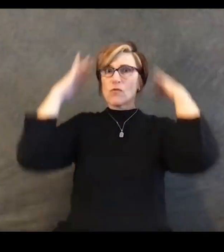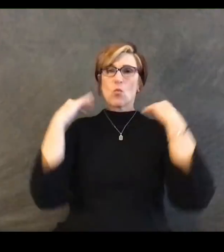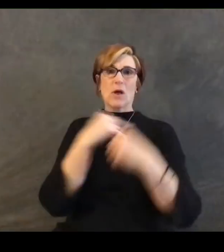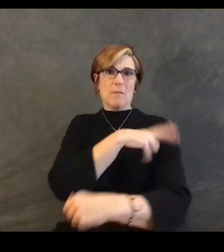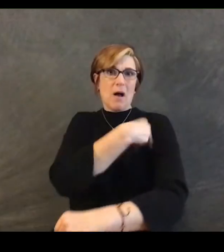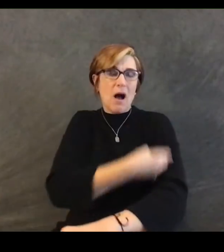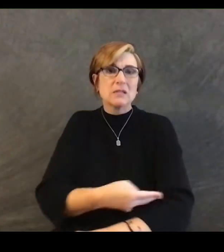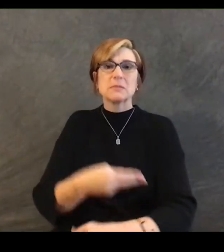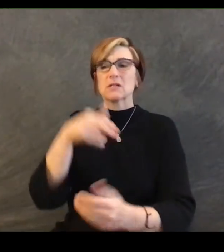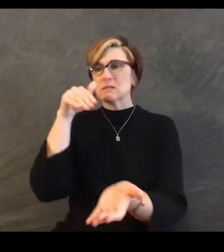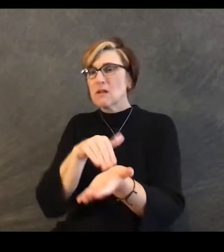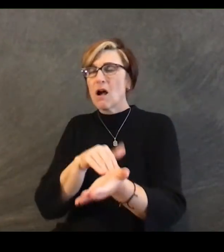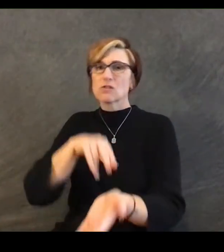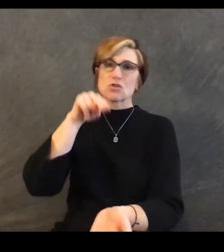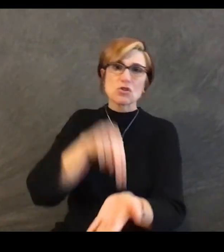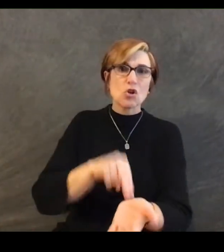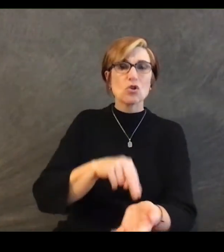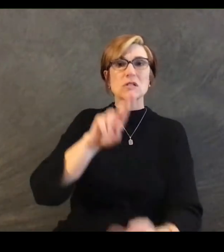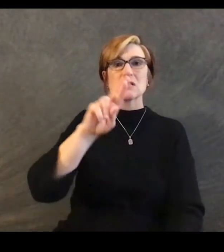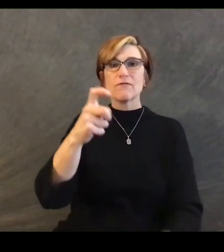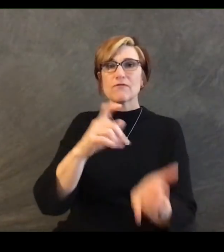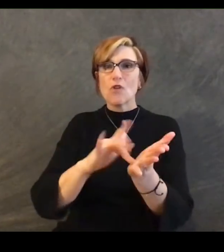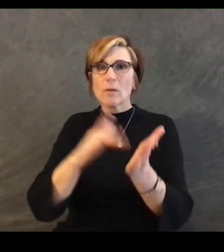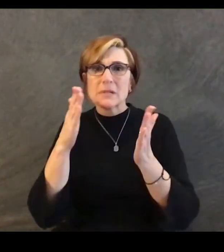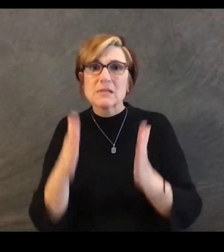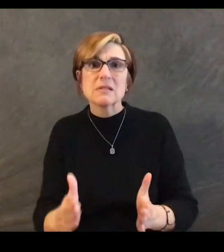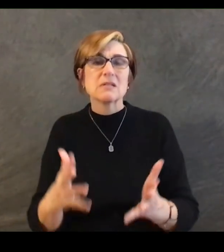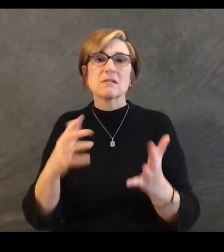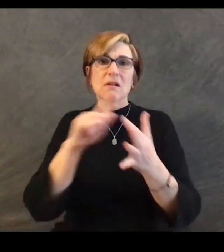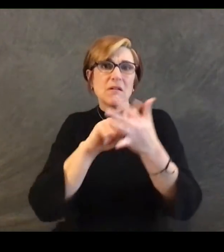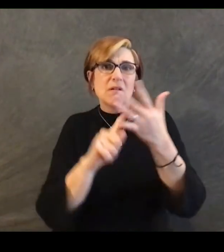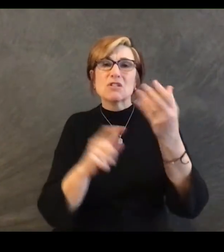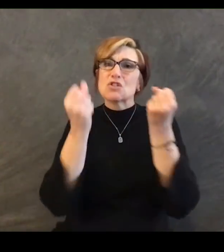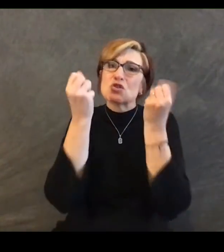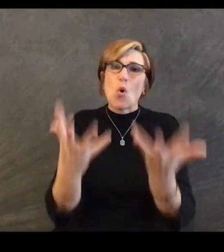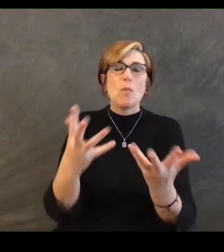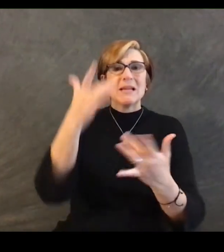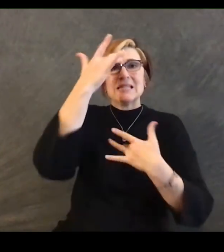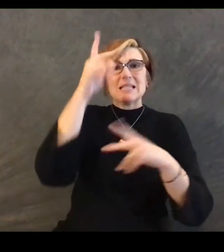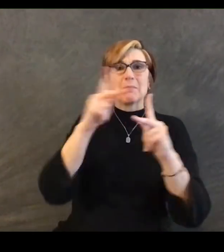tide of unrelenting sick people coming to their doors no one has been turned